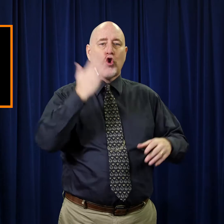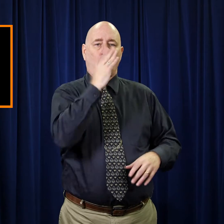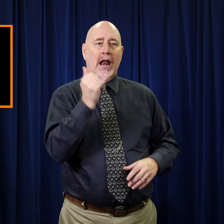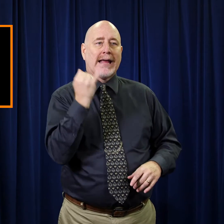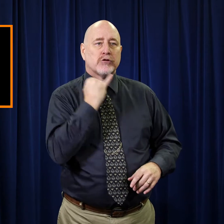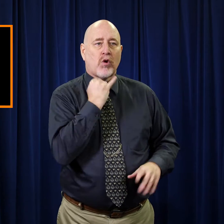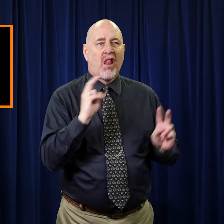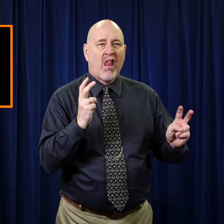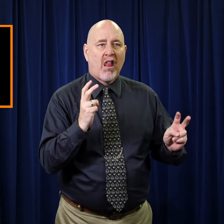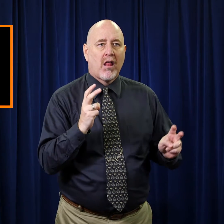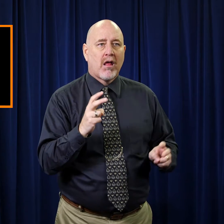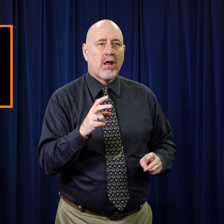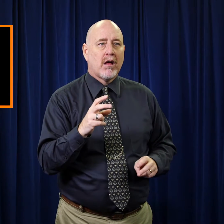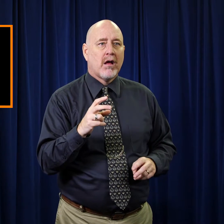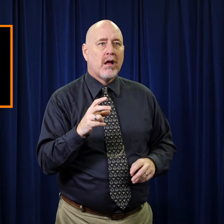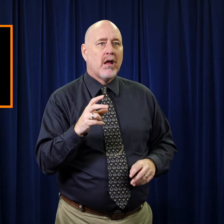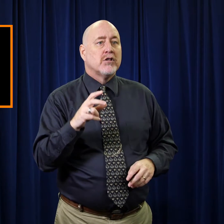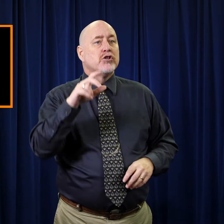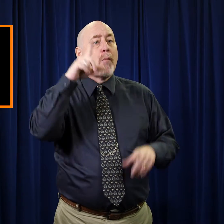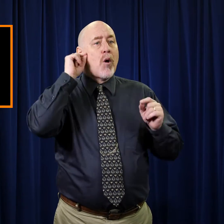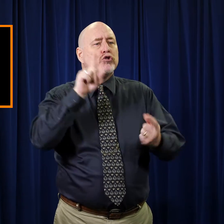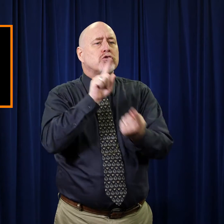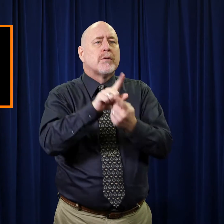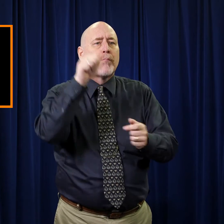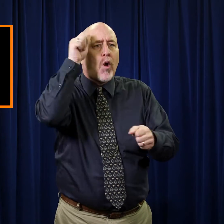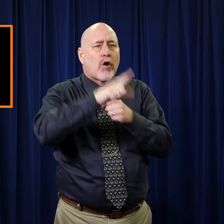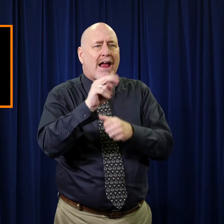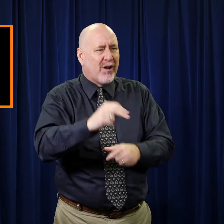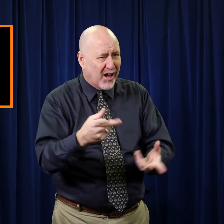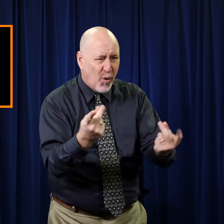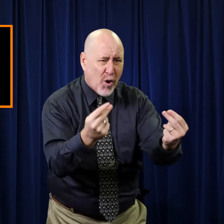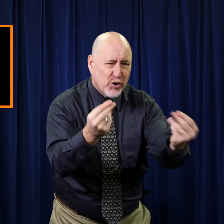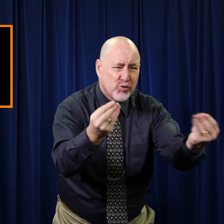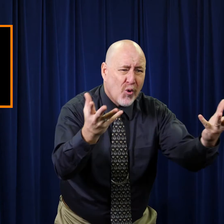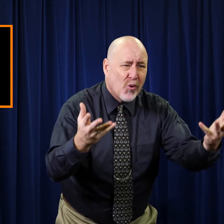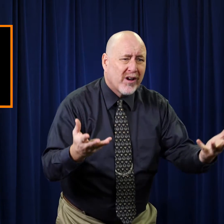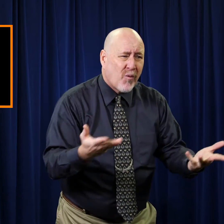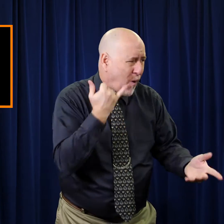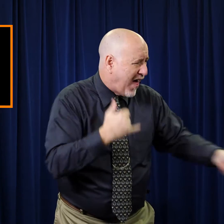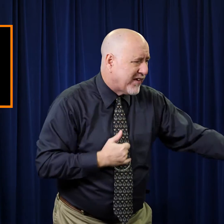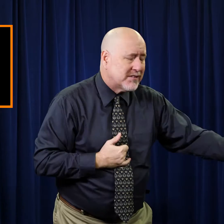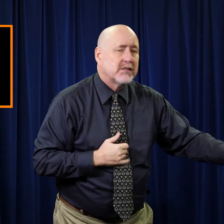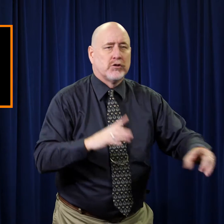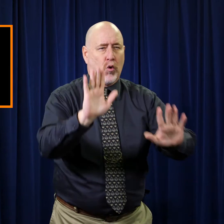Moses walks up to Aaron. "Aaron what do you mean... What are you doing here? Why did you do this?"